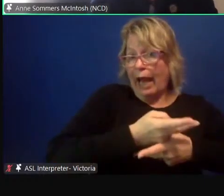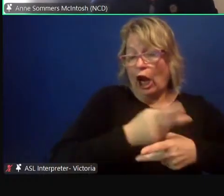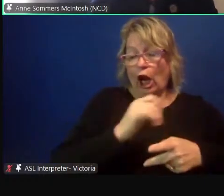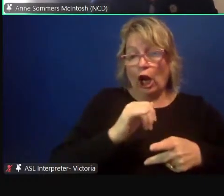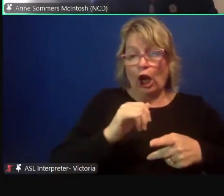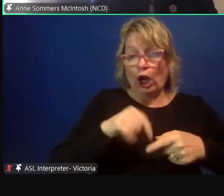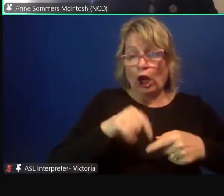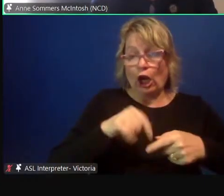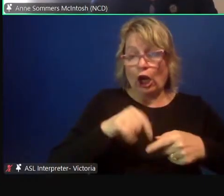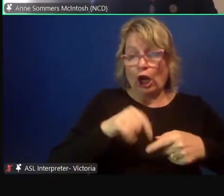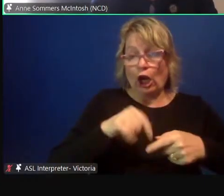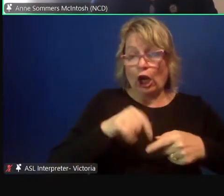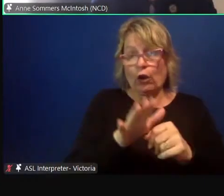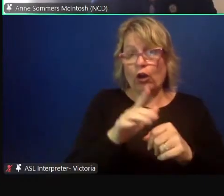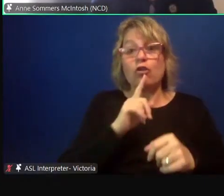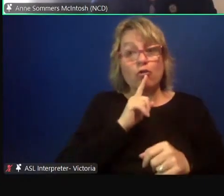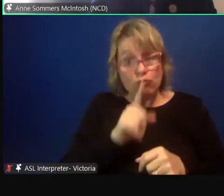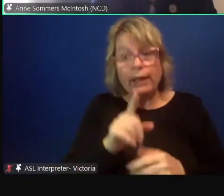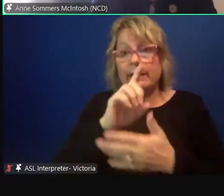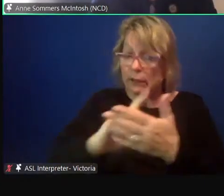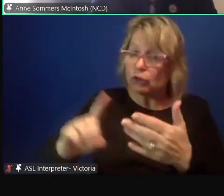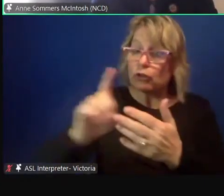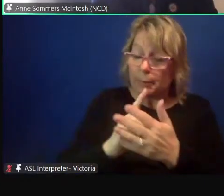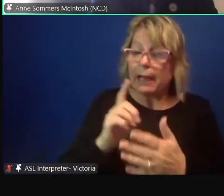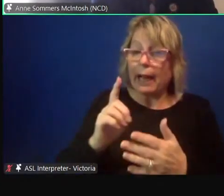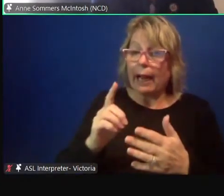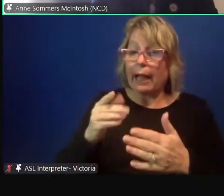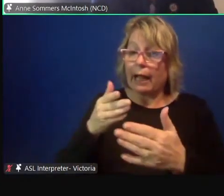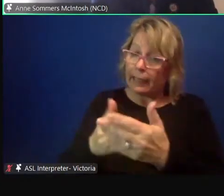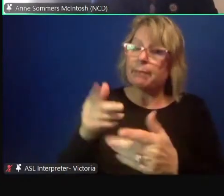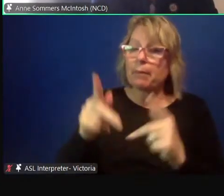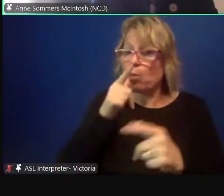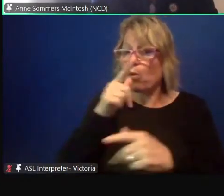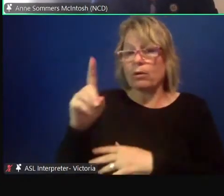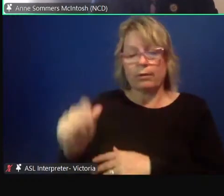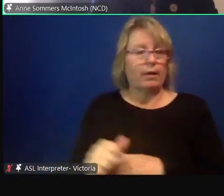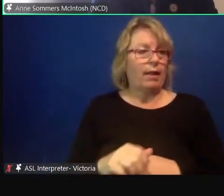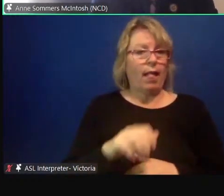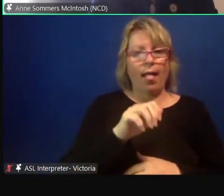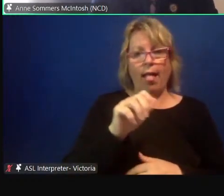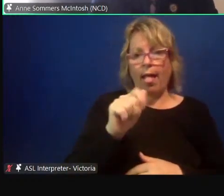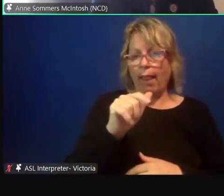facially discriminated against people with disabilities. Alabama, Arizona, Kansas,